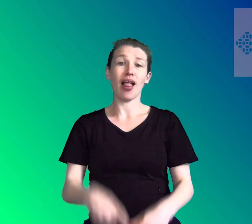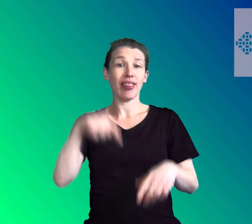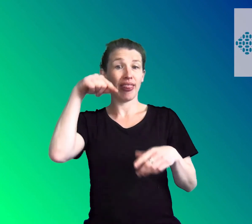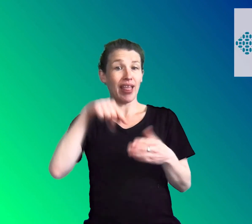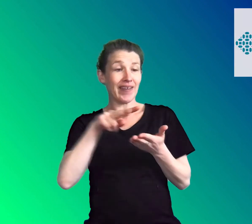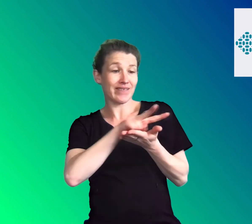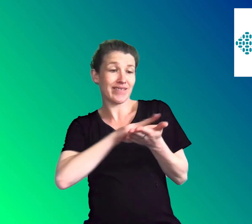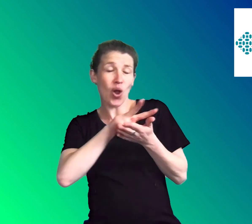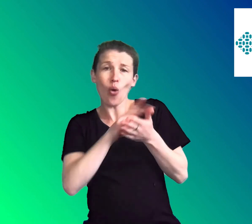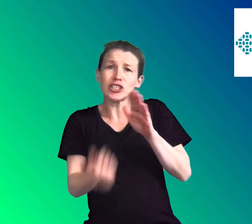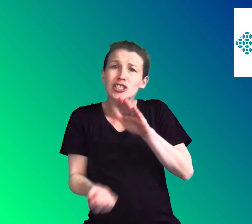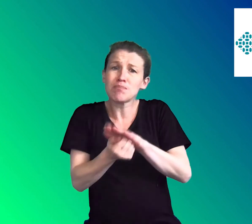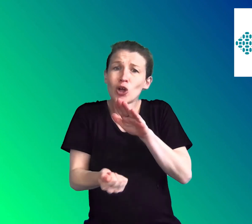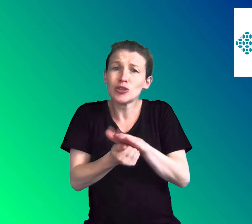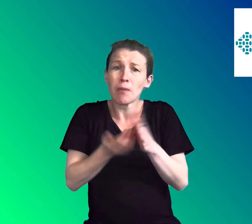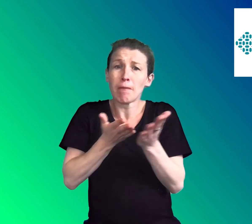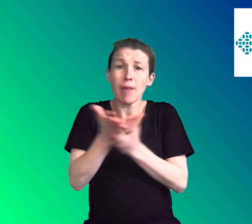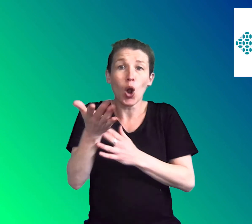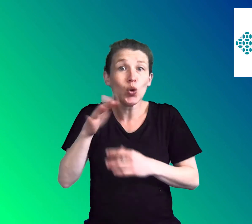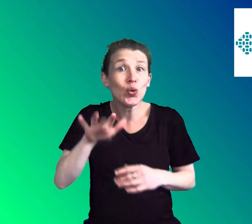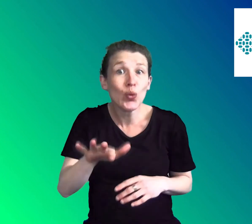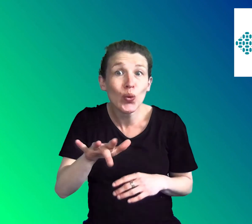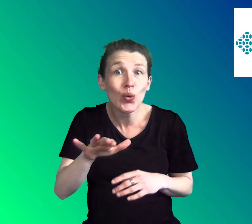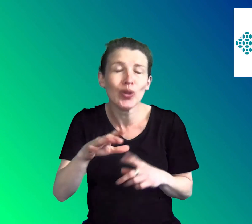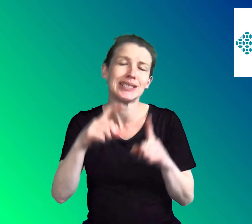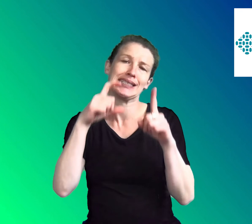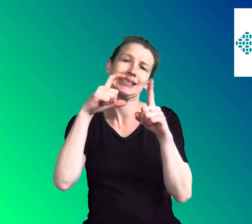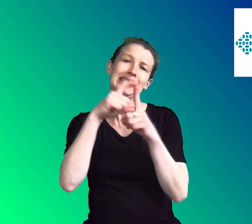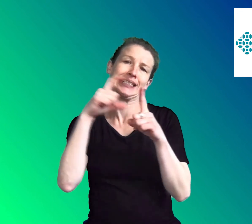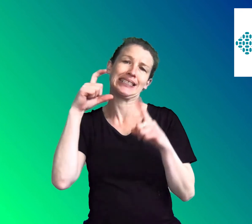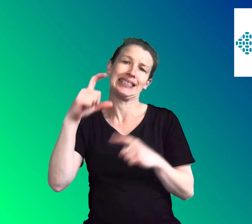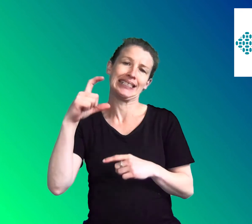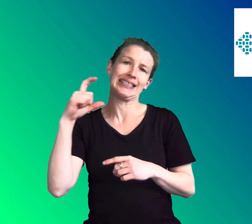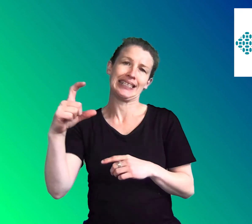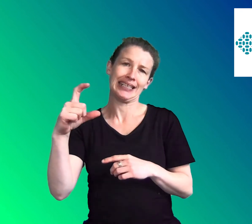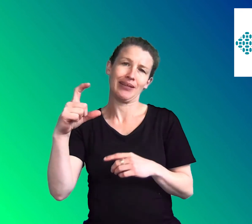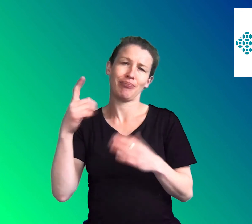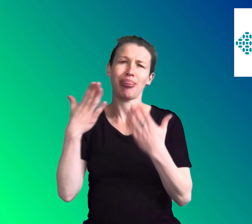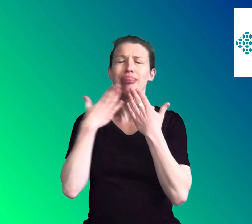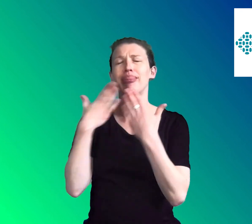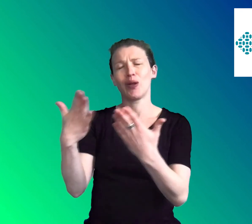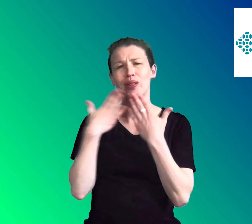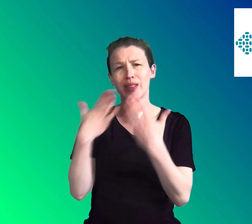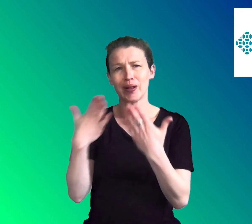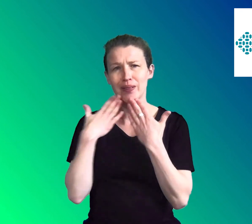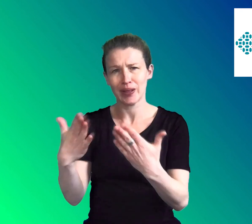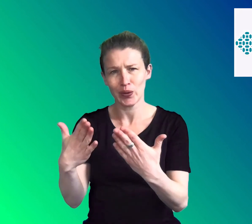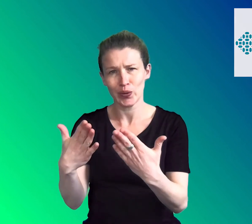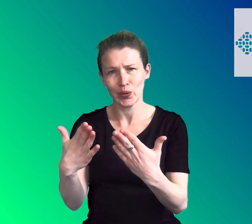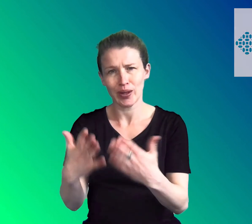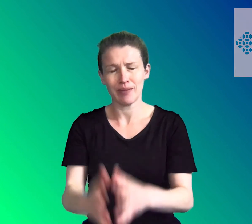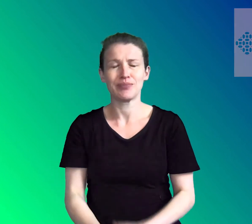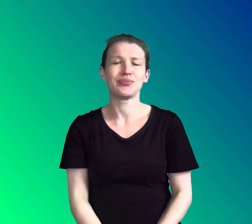This video was sponsored by DCC, Dunedin City Council. Ngā Mihi Nui.